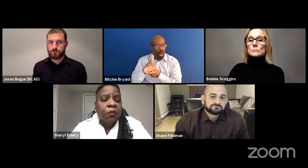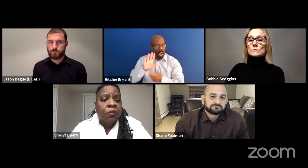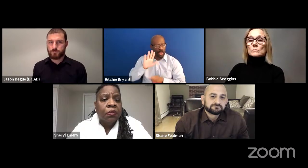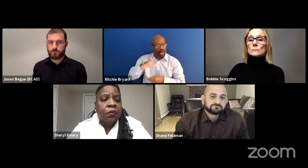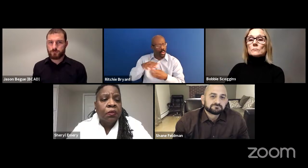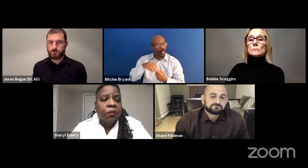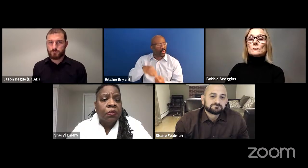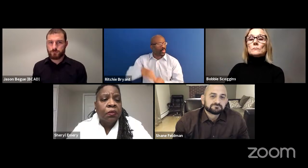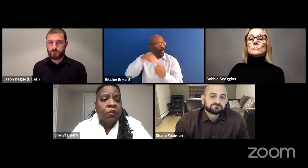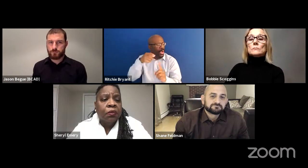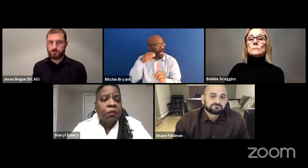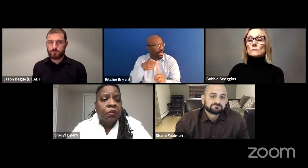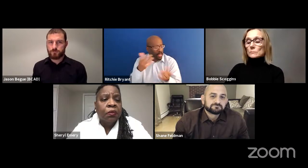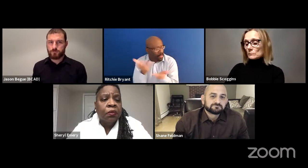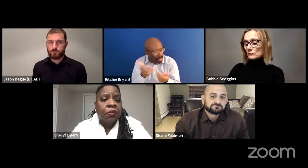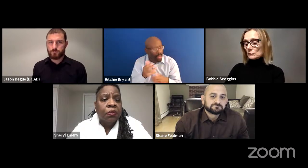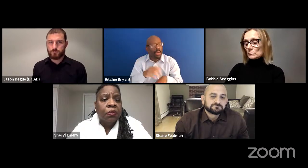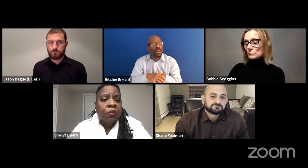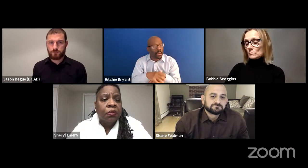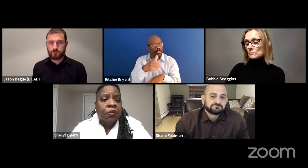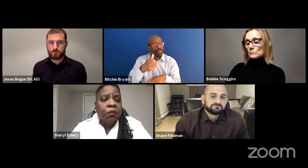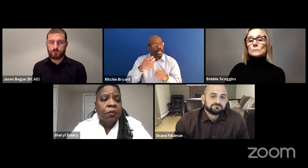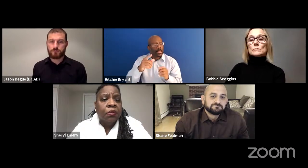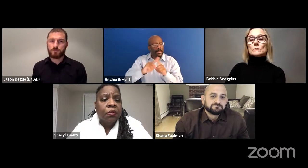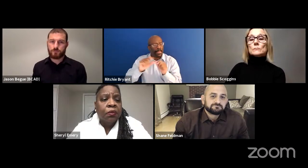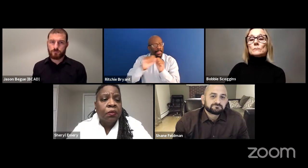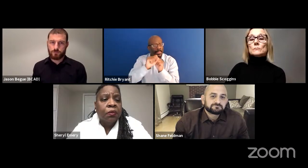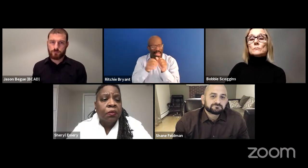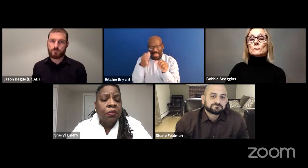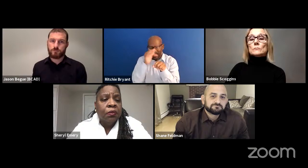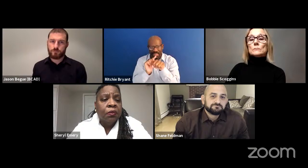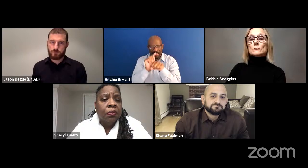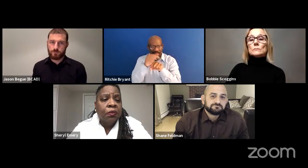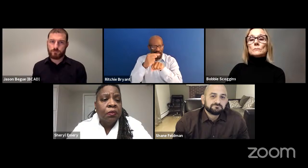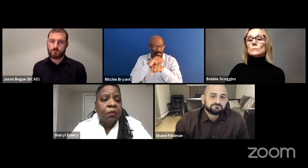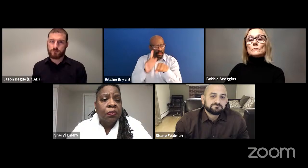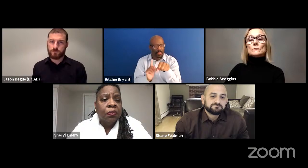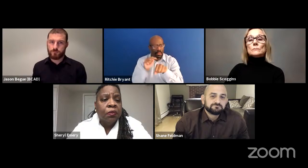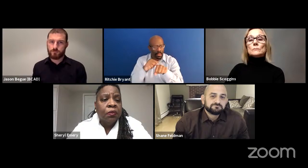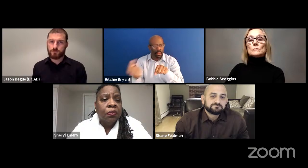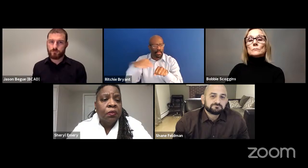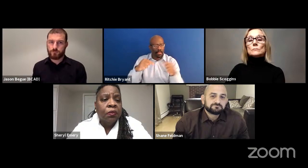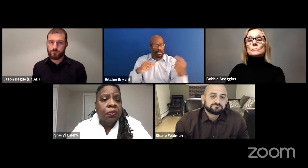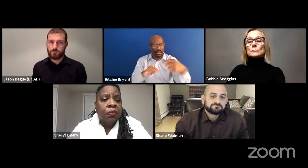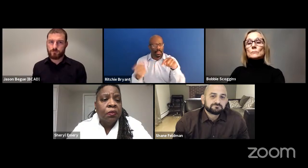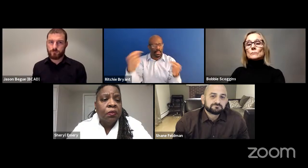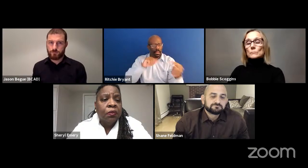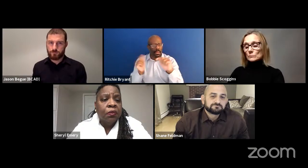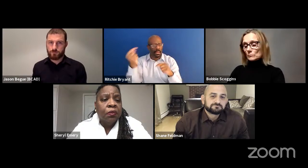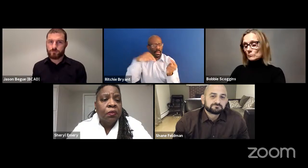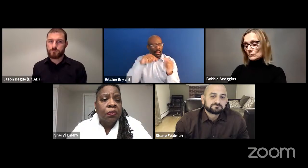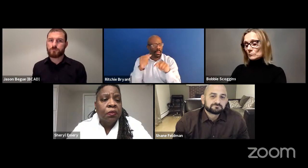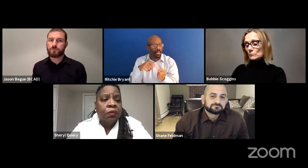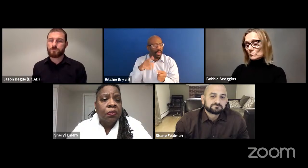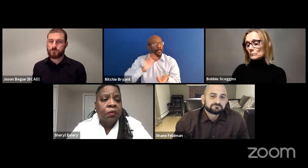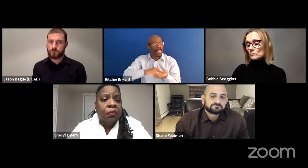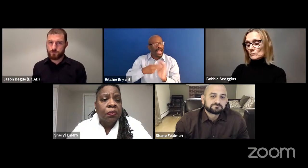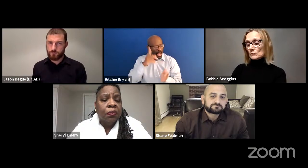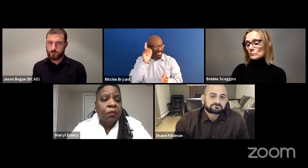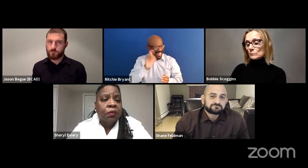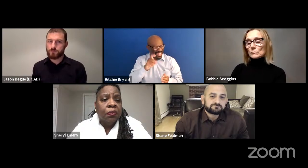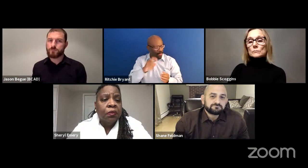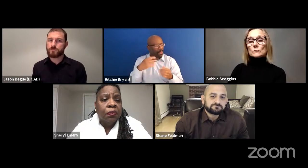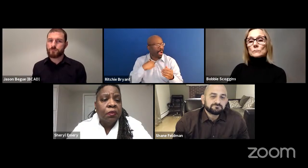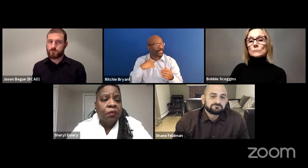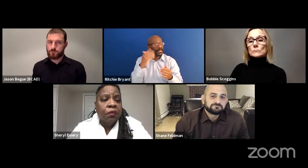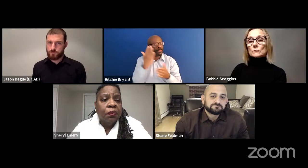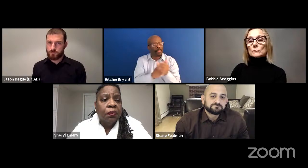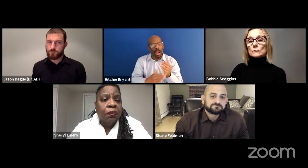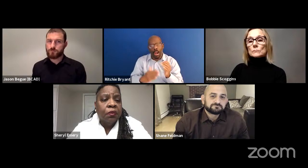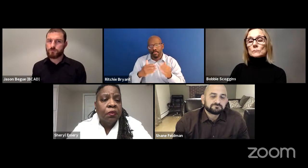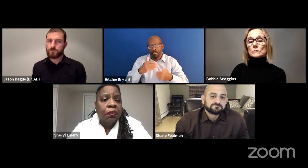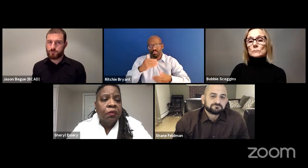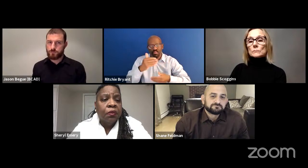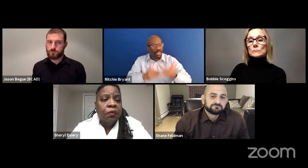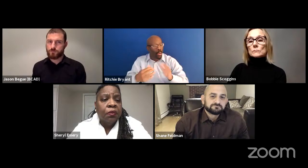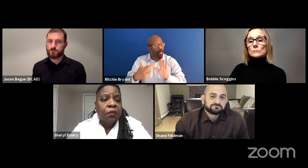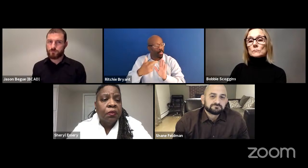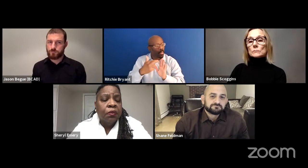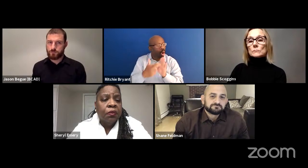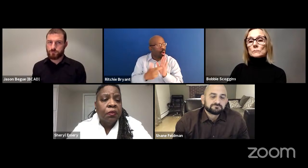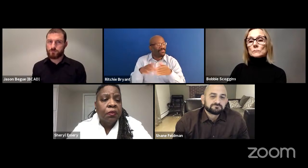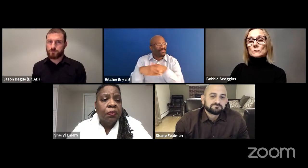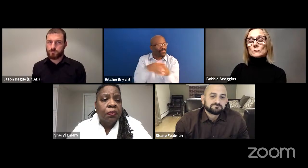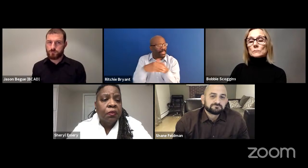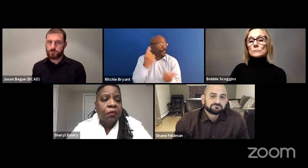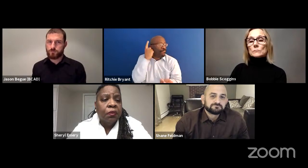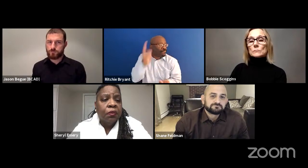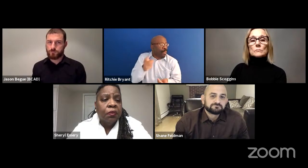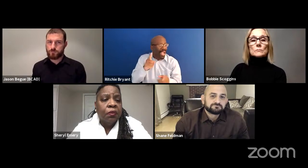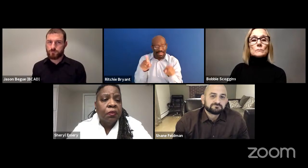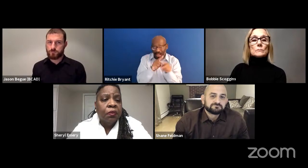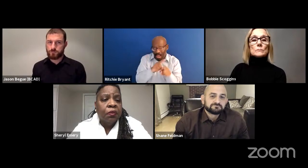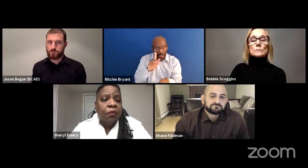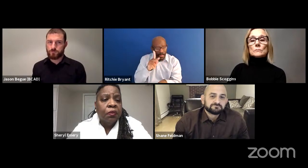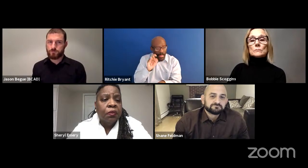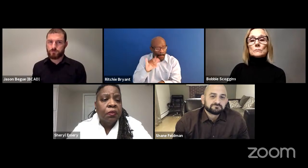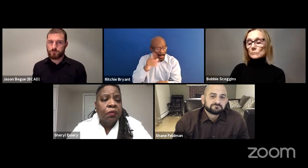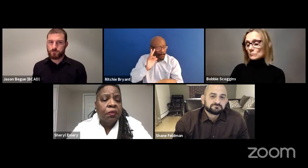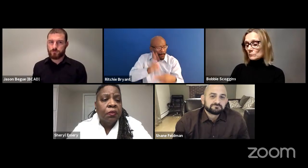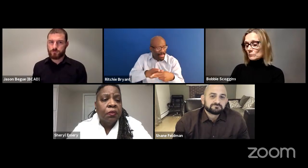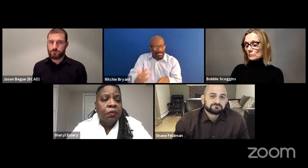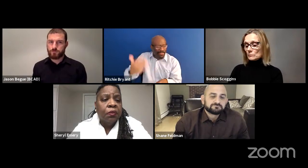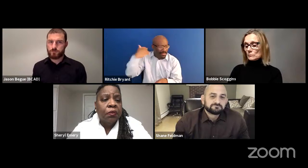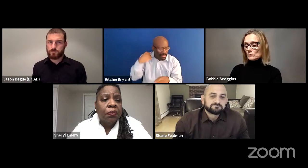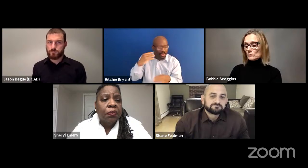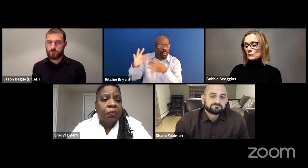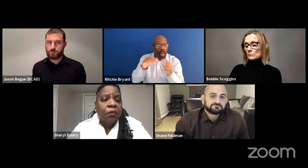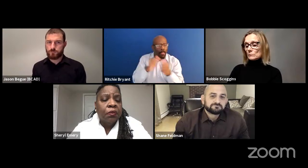is important. It's a very unique area. Interpreters cross boundaries and jurisdictions quite frequently.